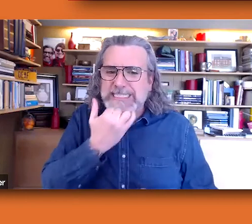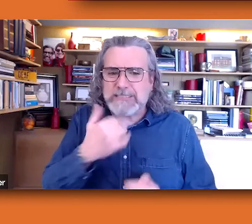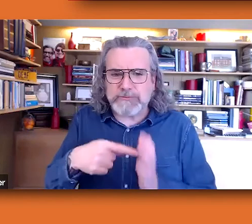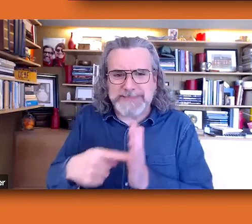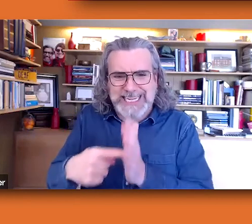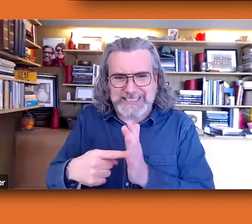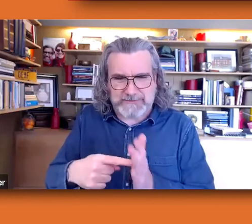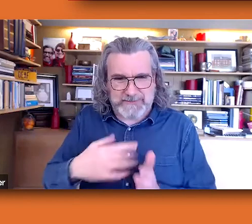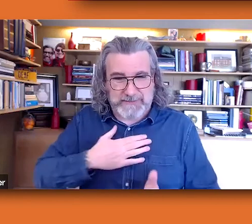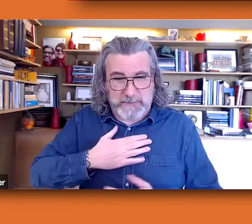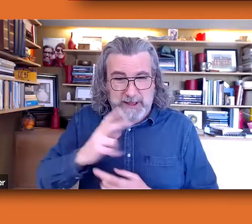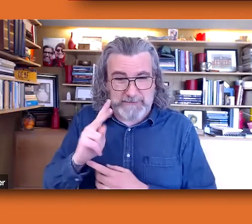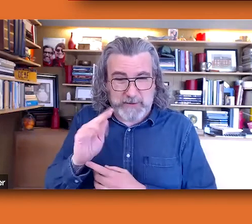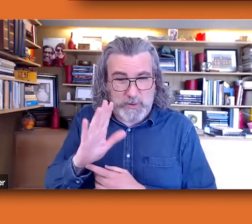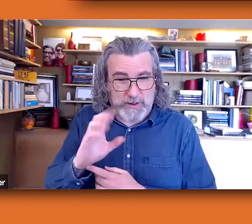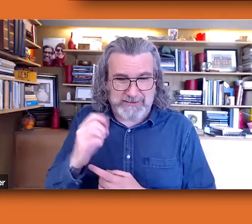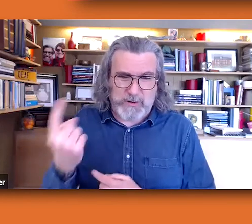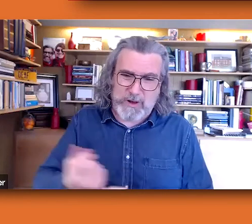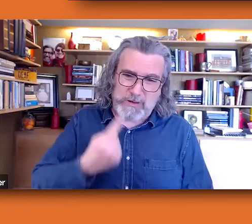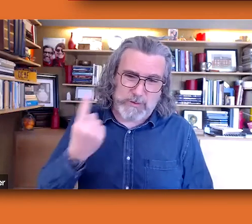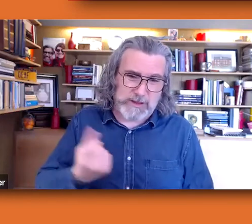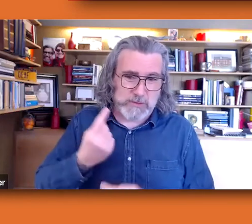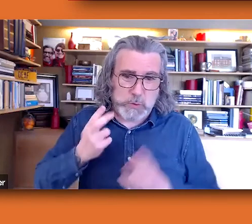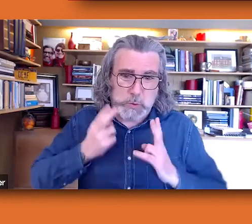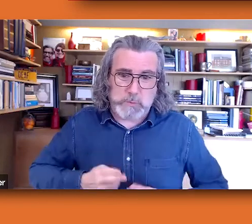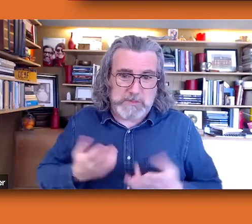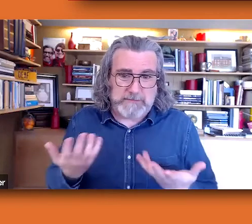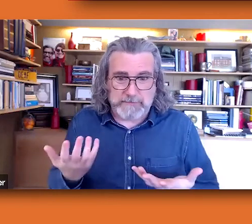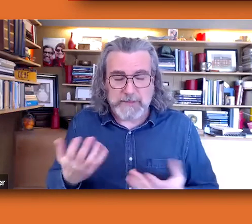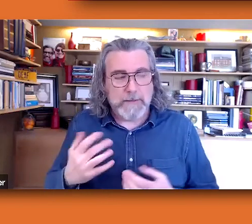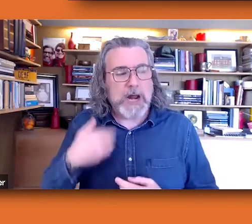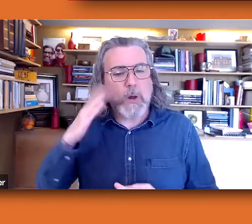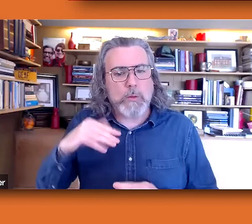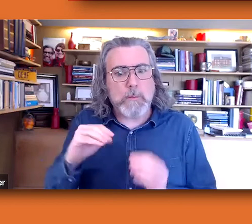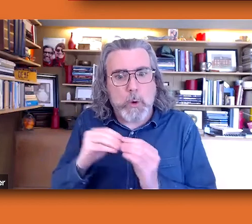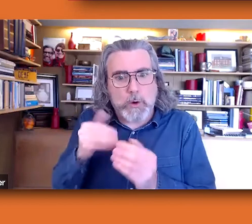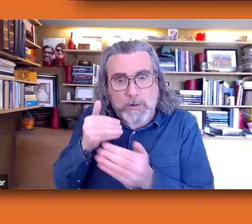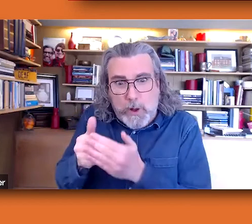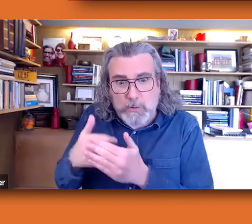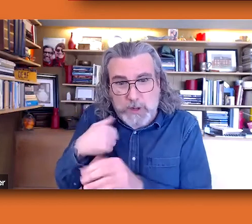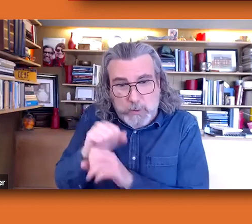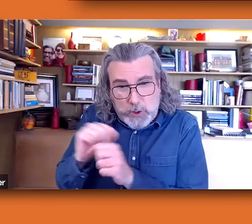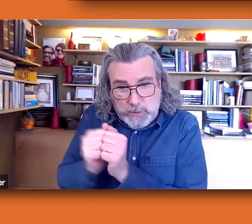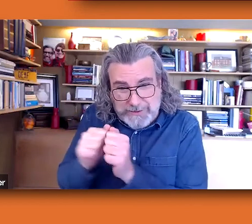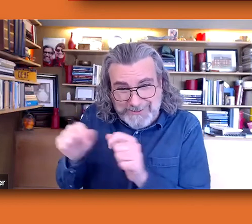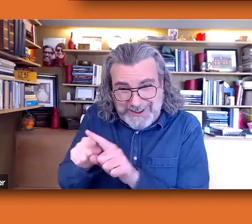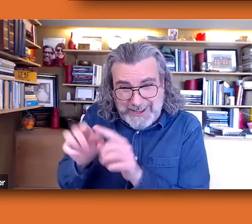You know, and even having my own interpreter who works with me all the time,